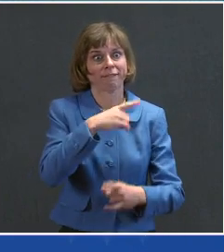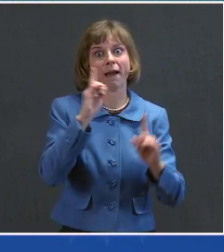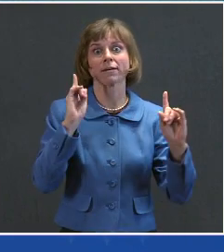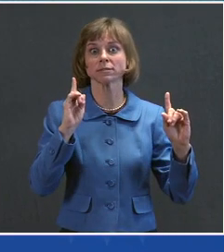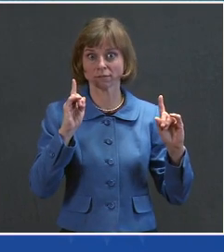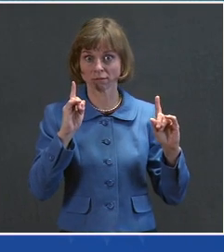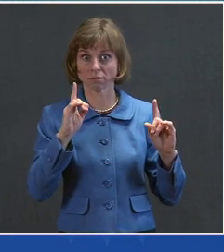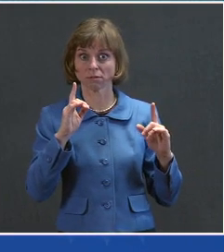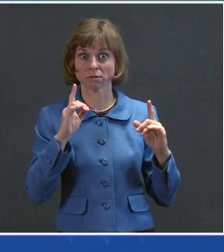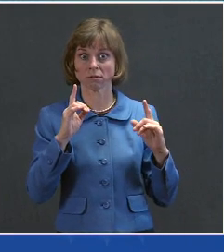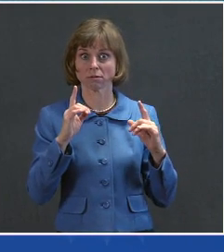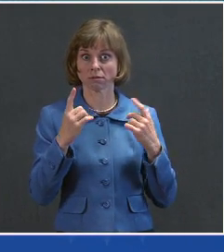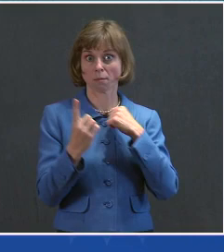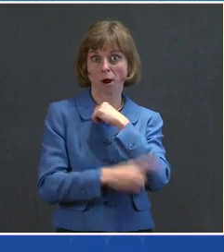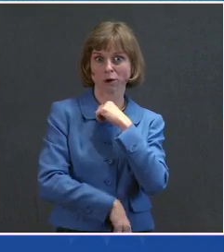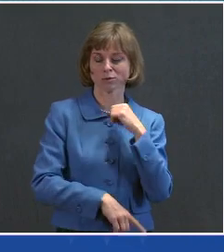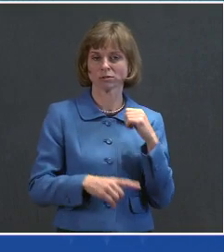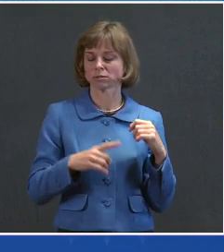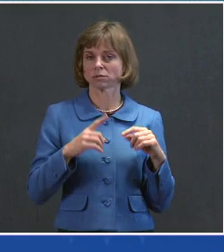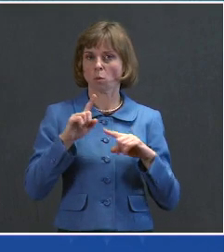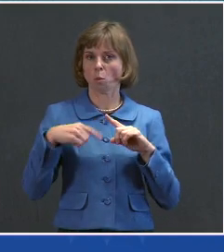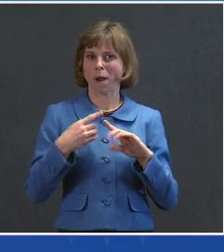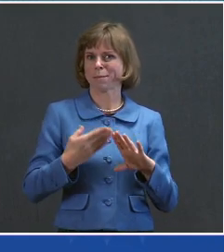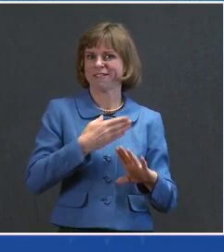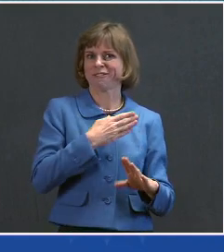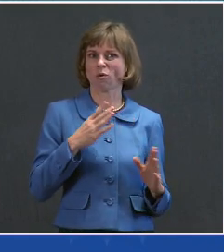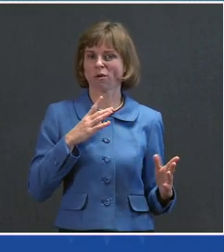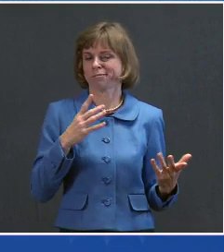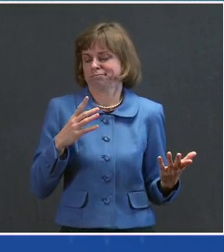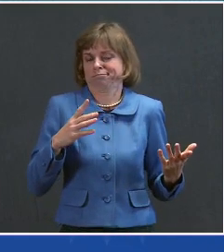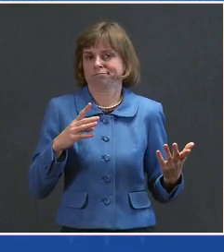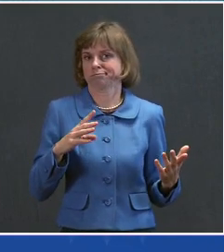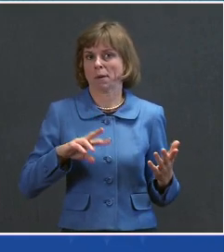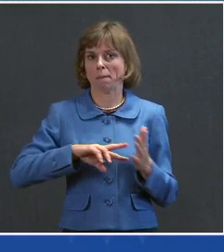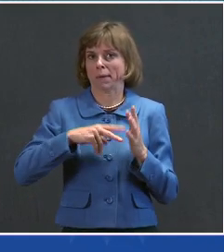when essentially they weren't effective before? Ms. Psaki: Well, first, the announcement we're making today